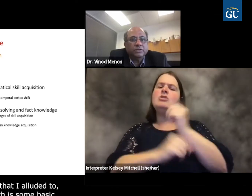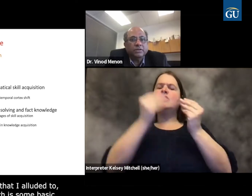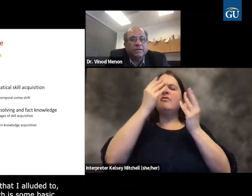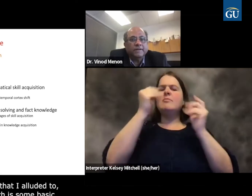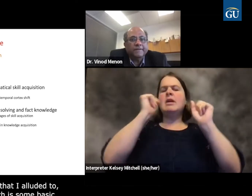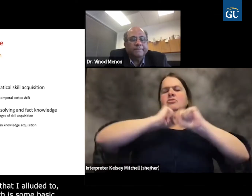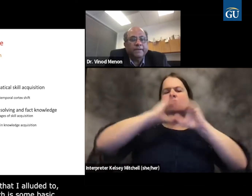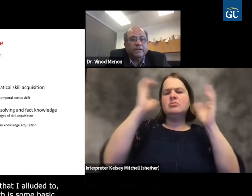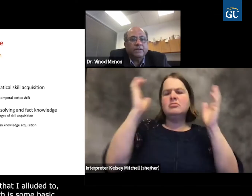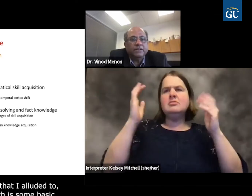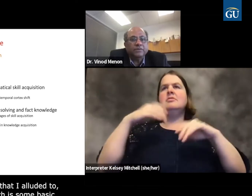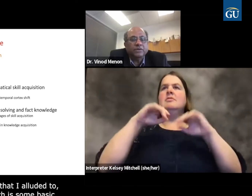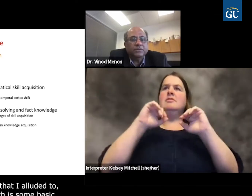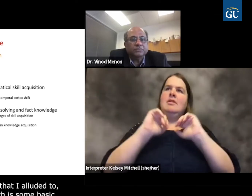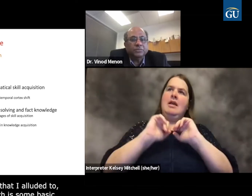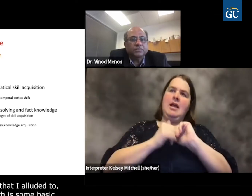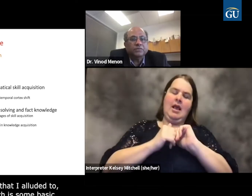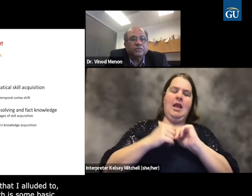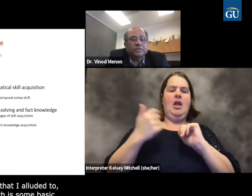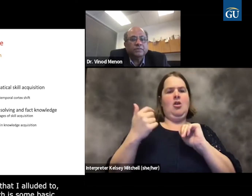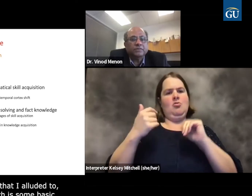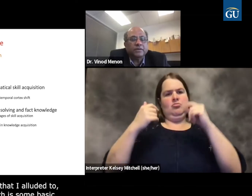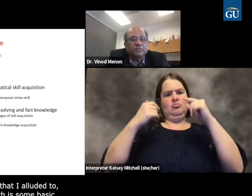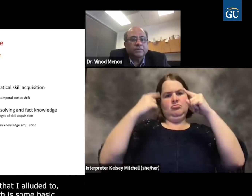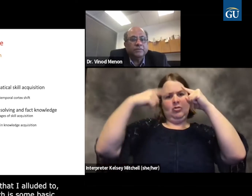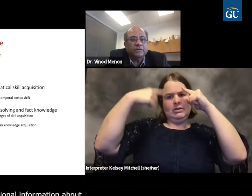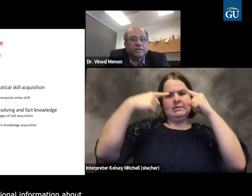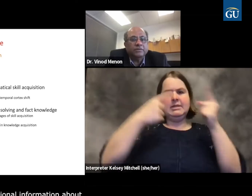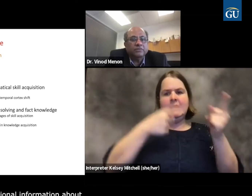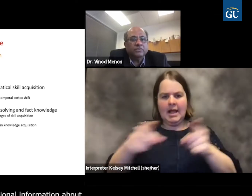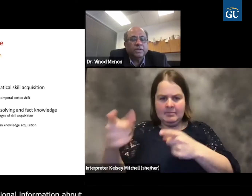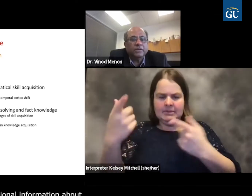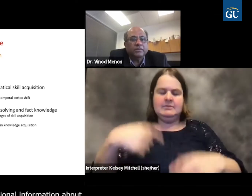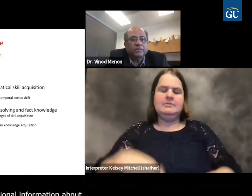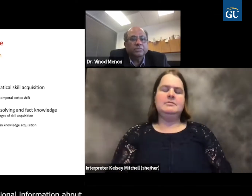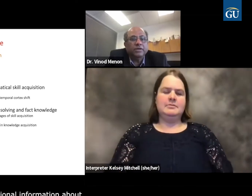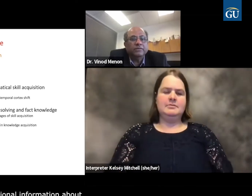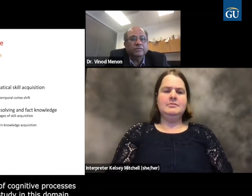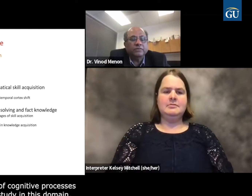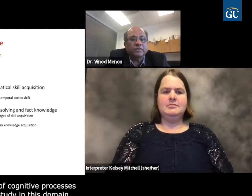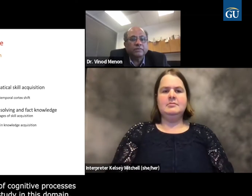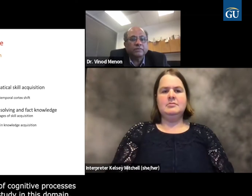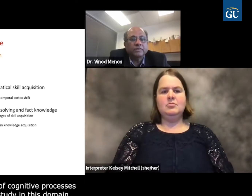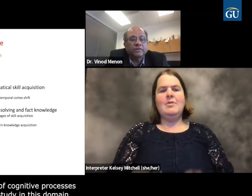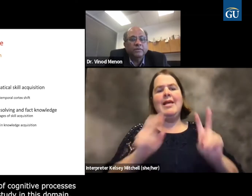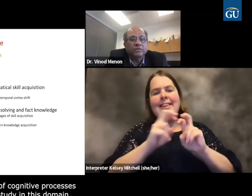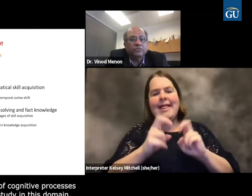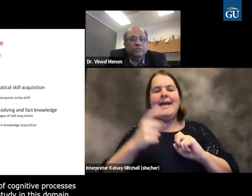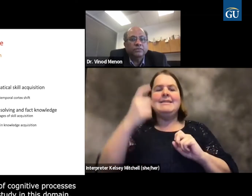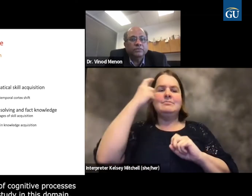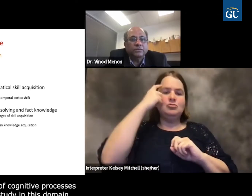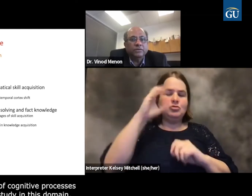about the kind of cognitive processes that we